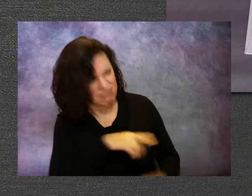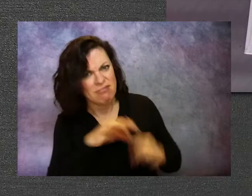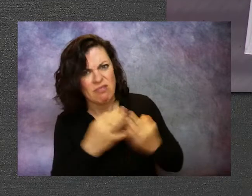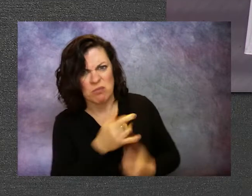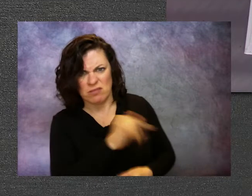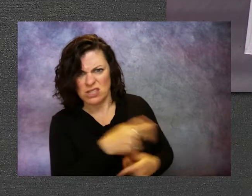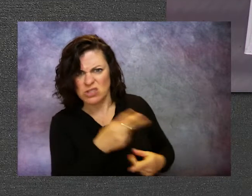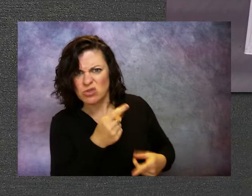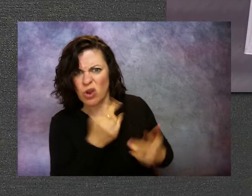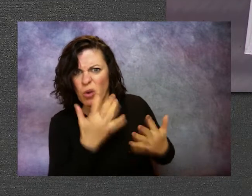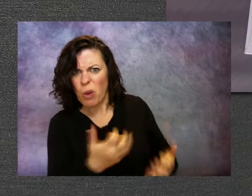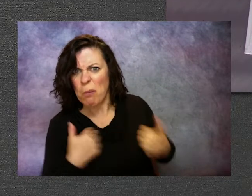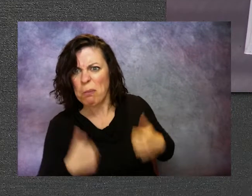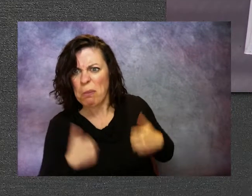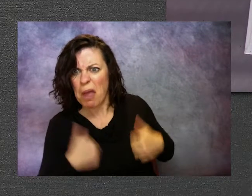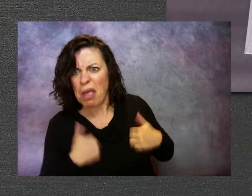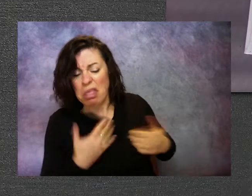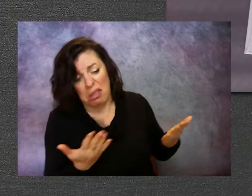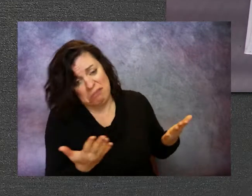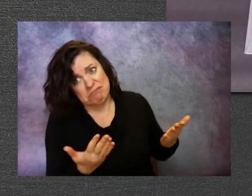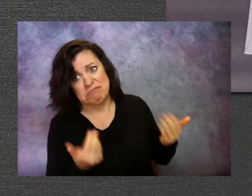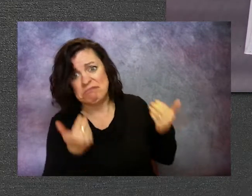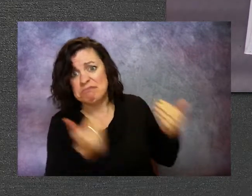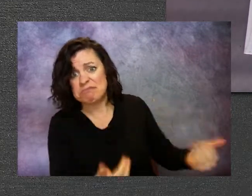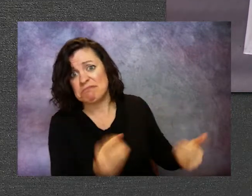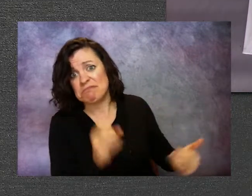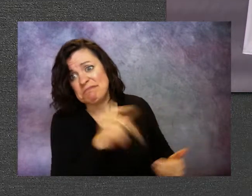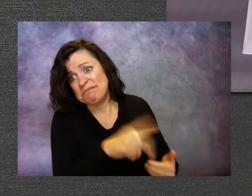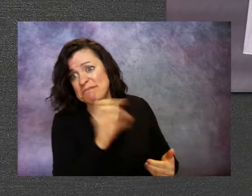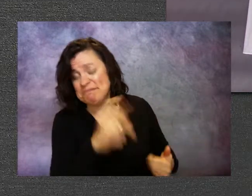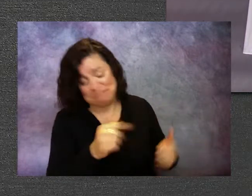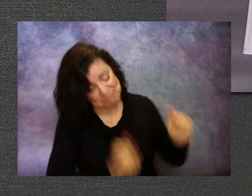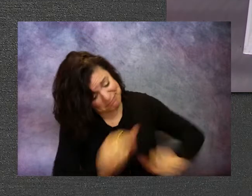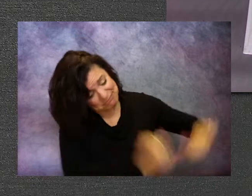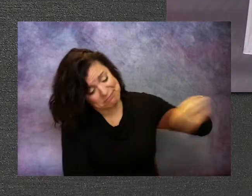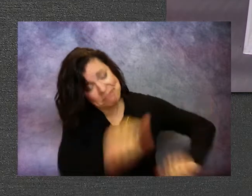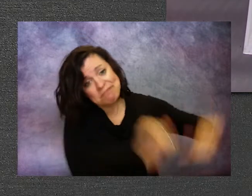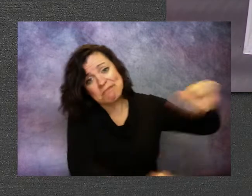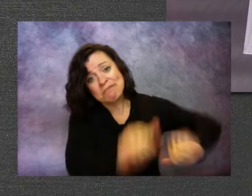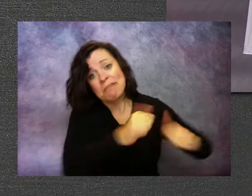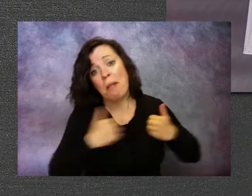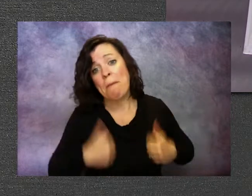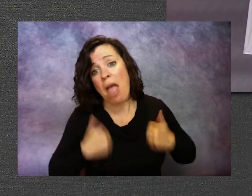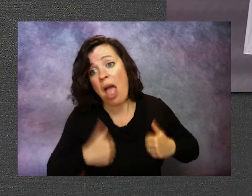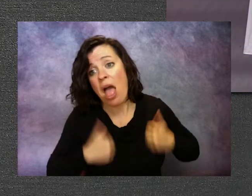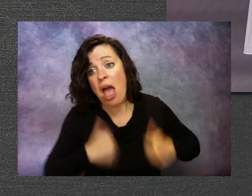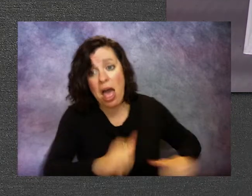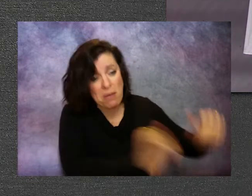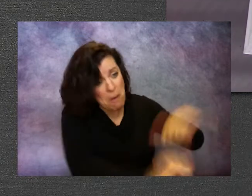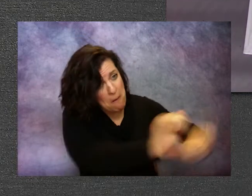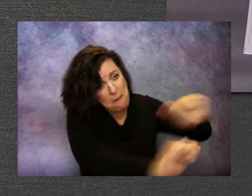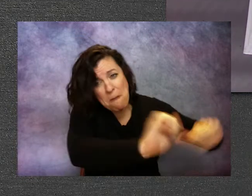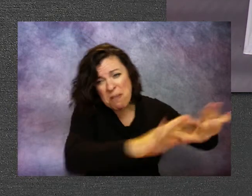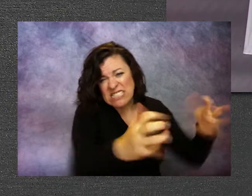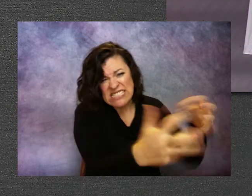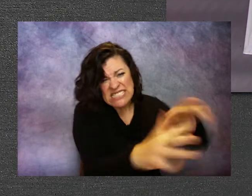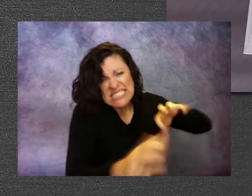And the father said, "Why don't you and your brother give him one?" Harry's bath was the soapiest one he had ever had.